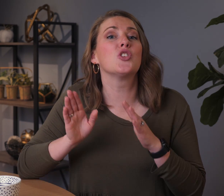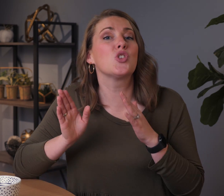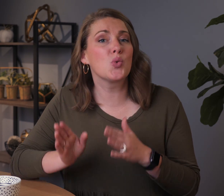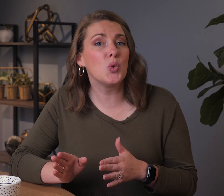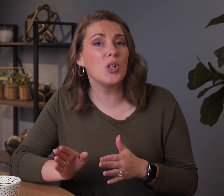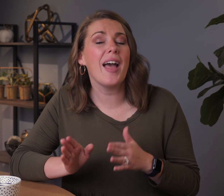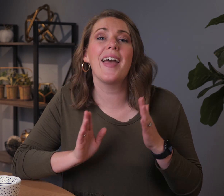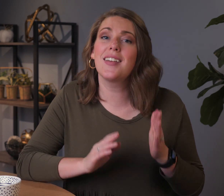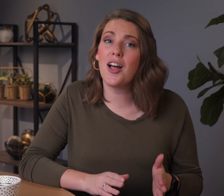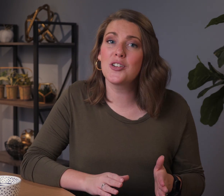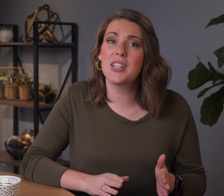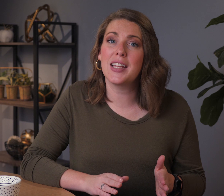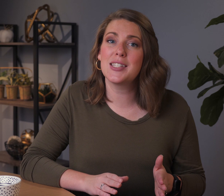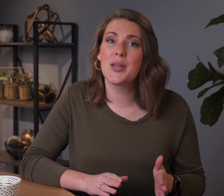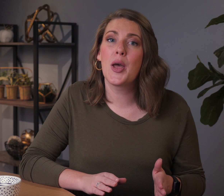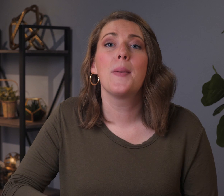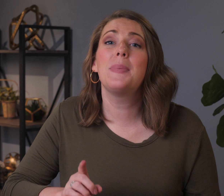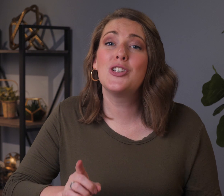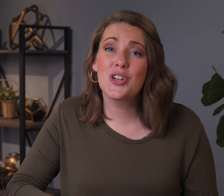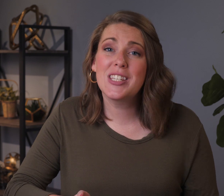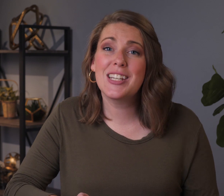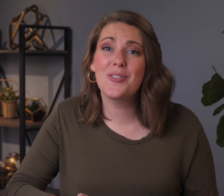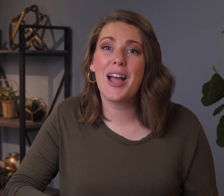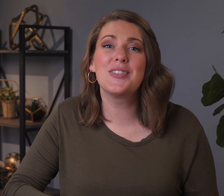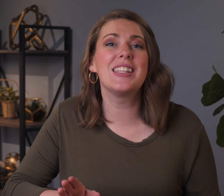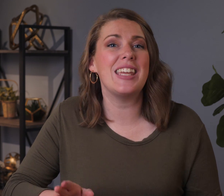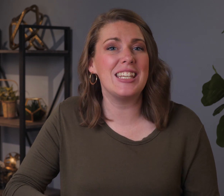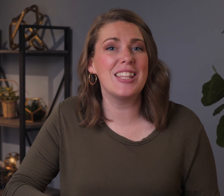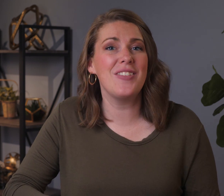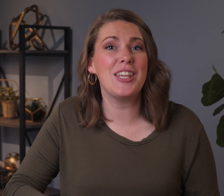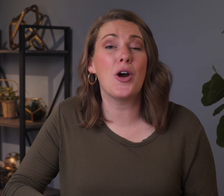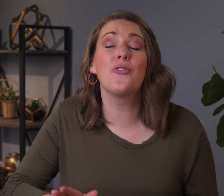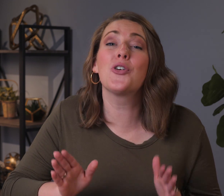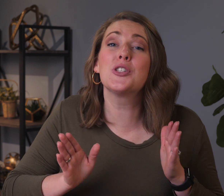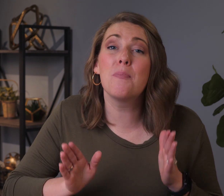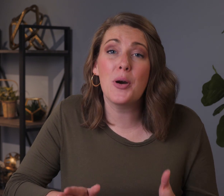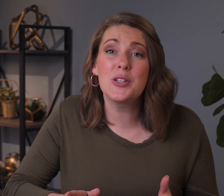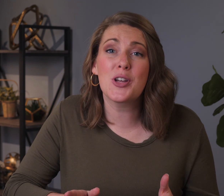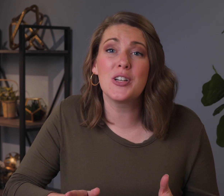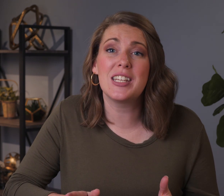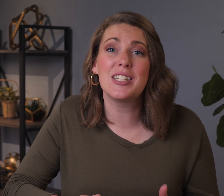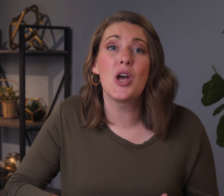on school and color signs. Be sure to stick around to the end of the video for some bonus content